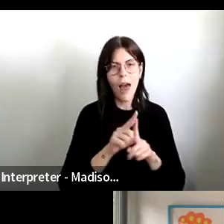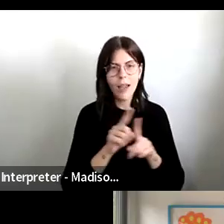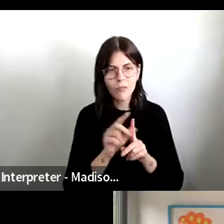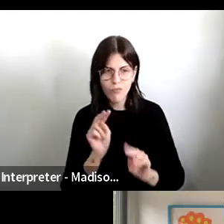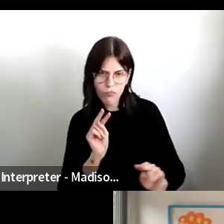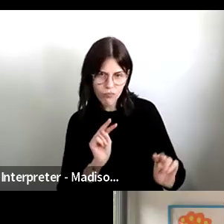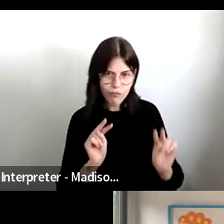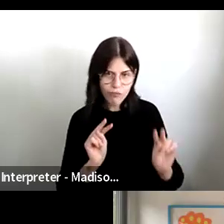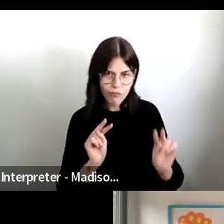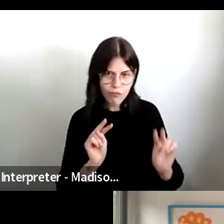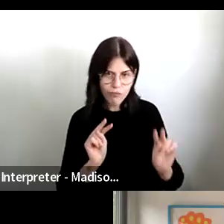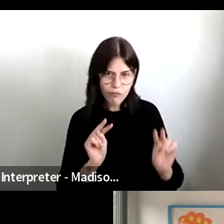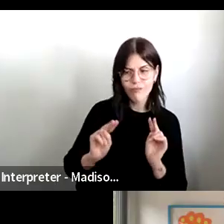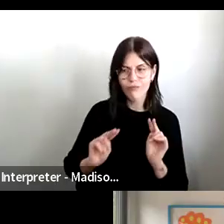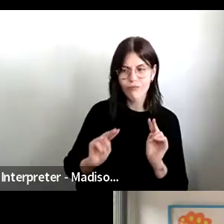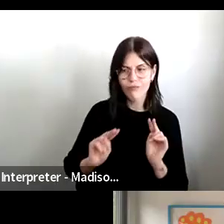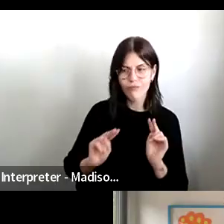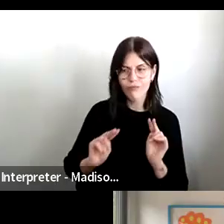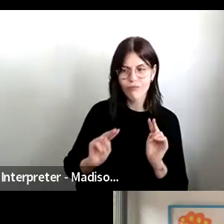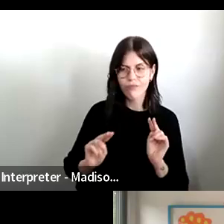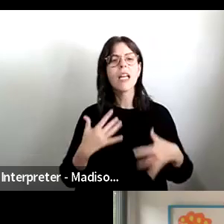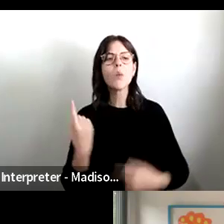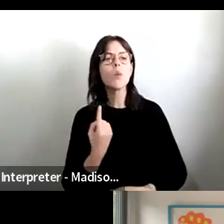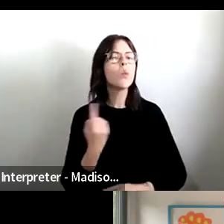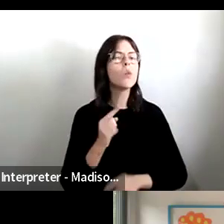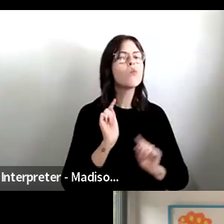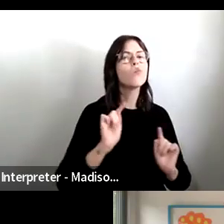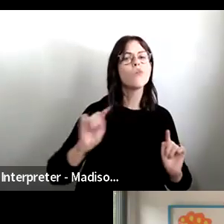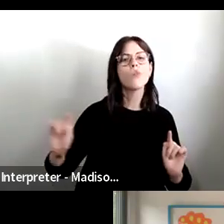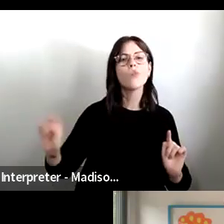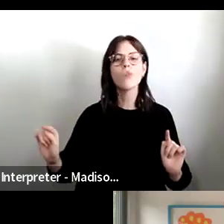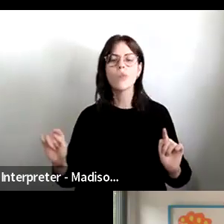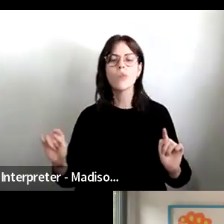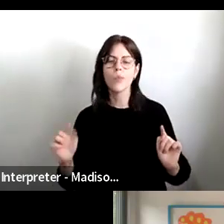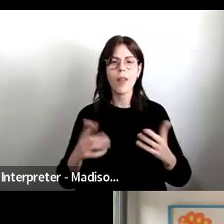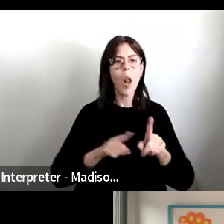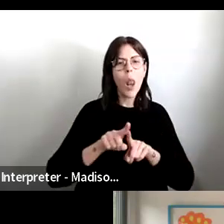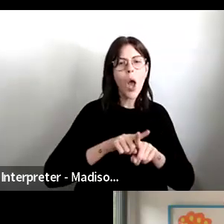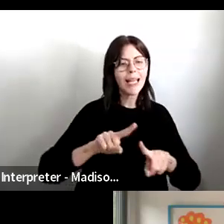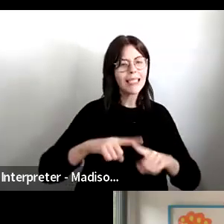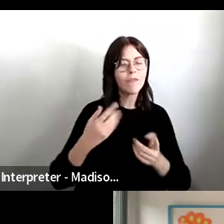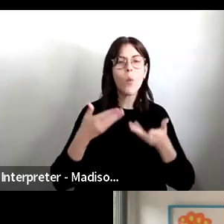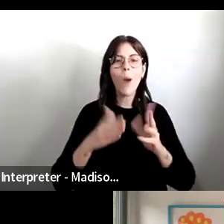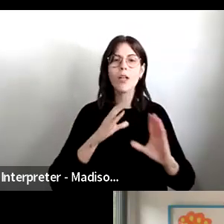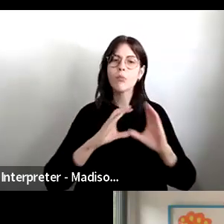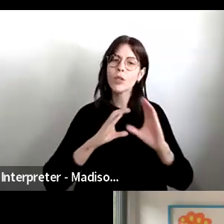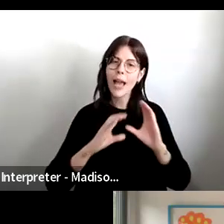a sense of who is who and learning a different way to communicate. Because every group is a